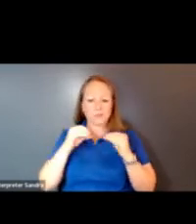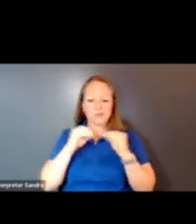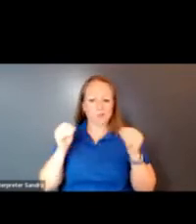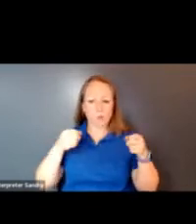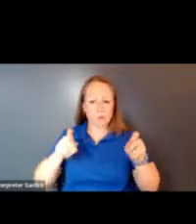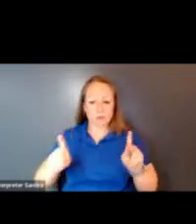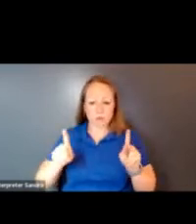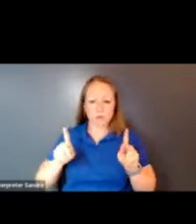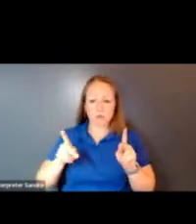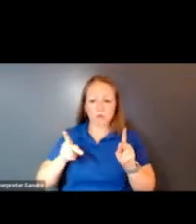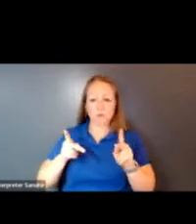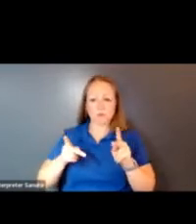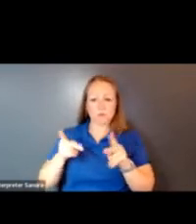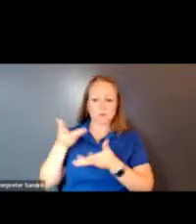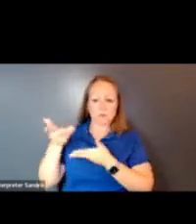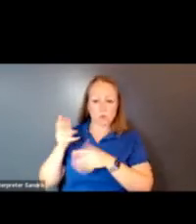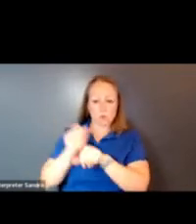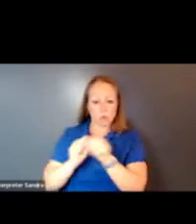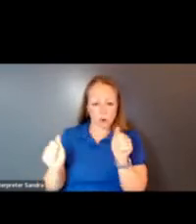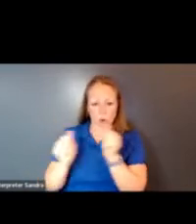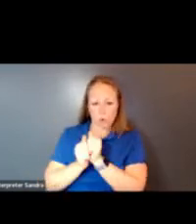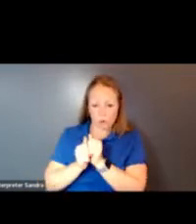a physical intermediary and have the option to self direct until